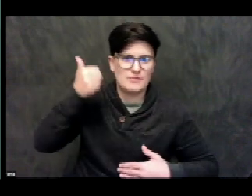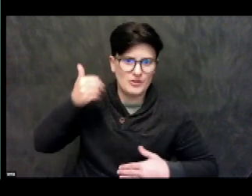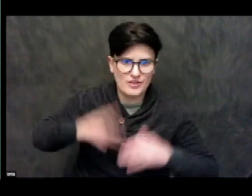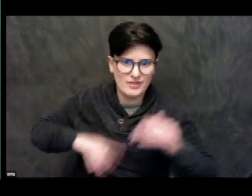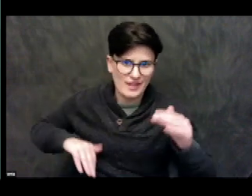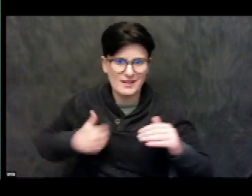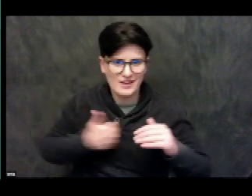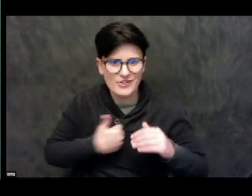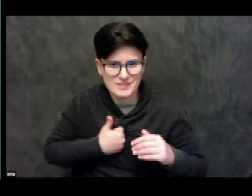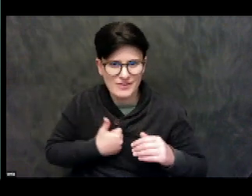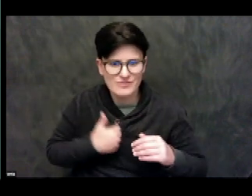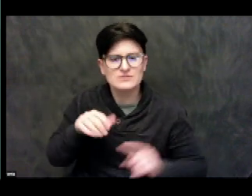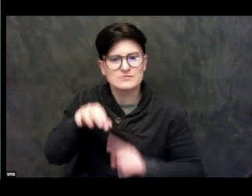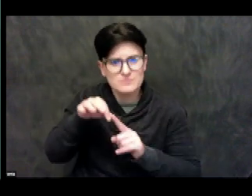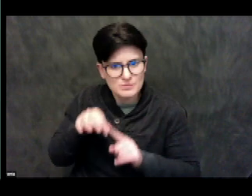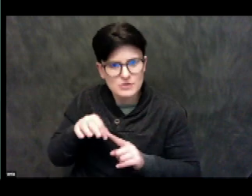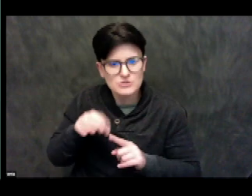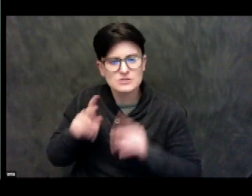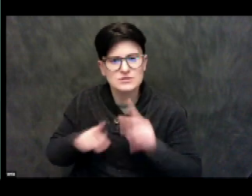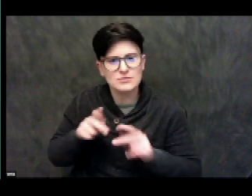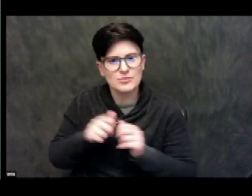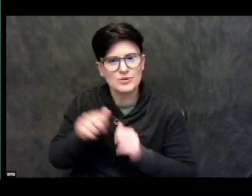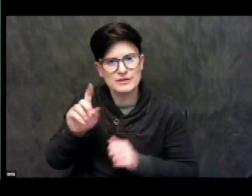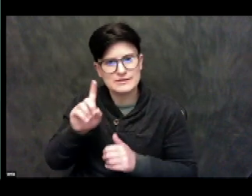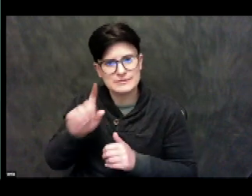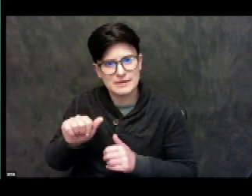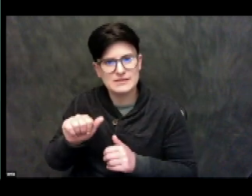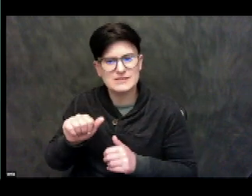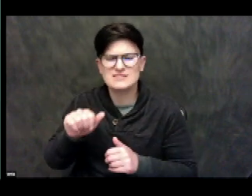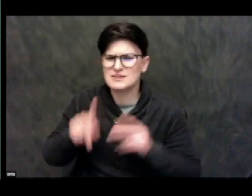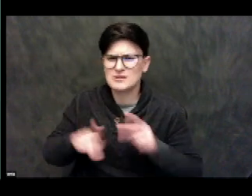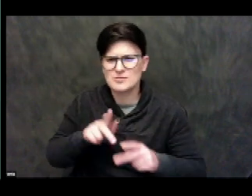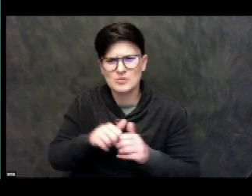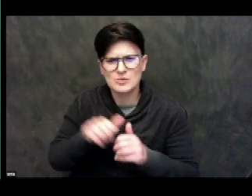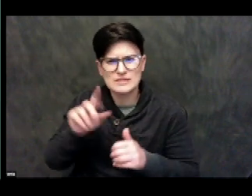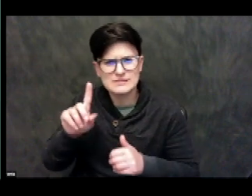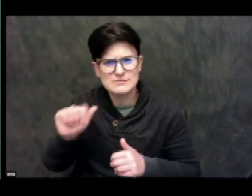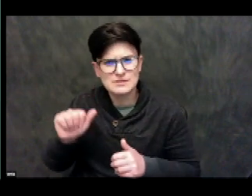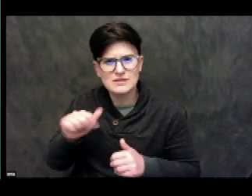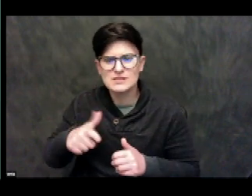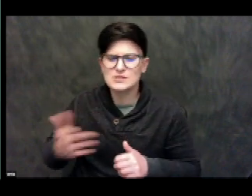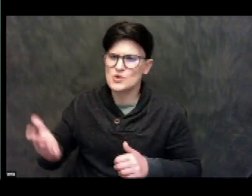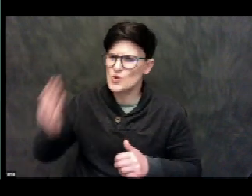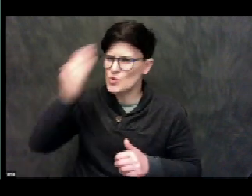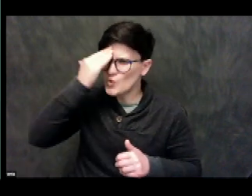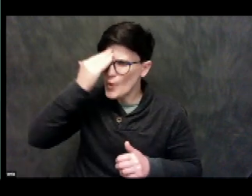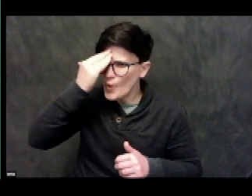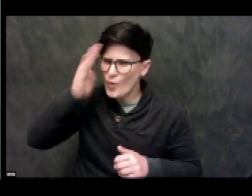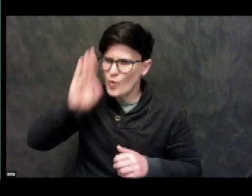who I feel like people with disabilities know their bodies better than like the average person because they've gone